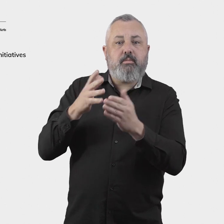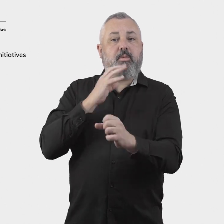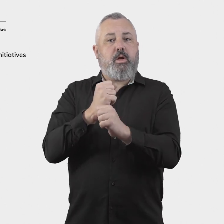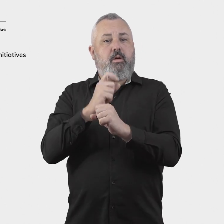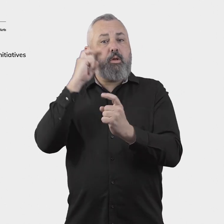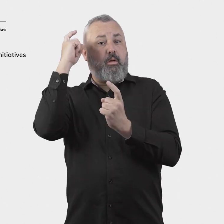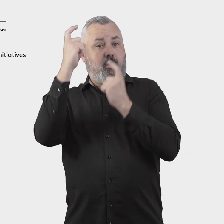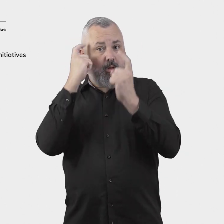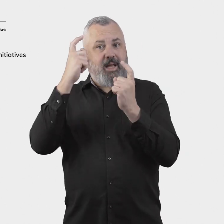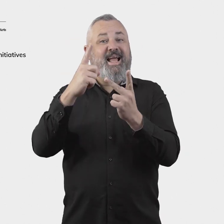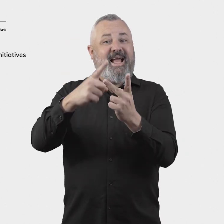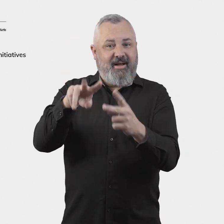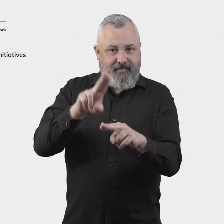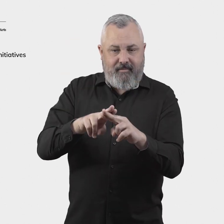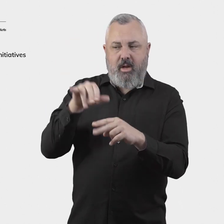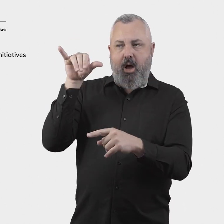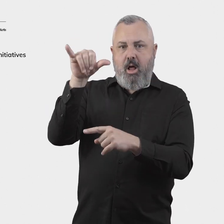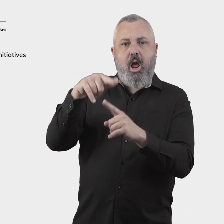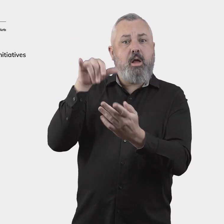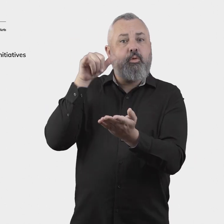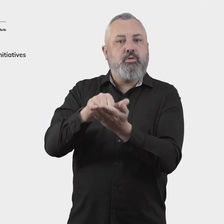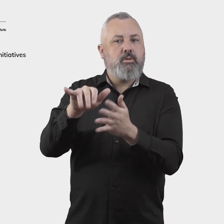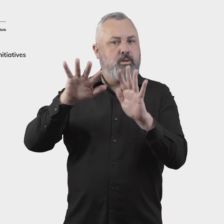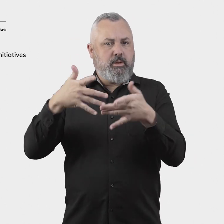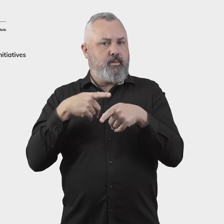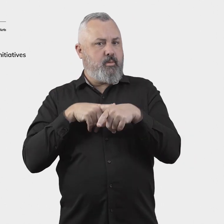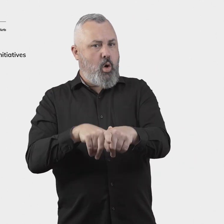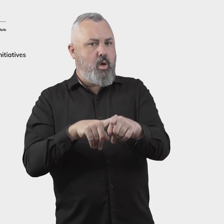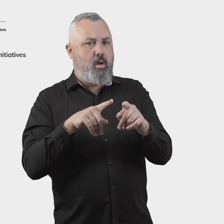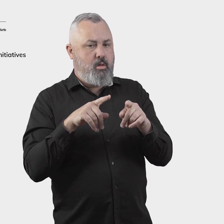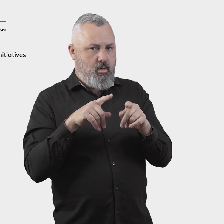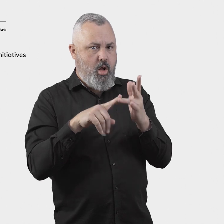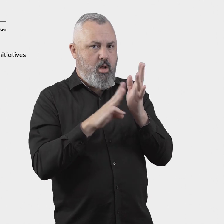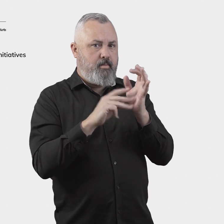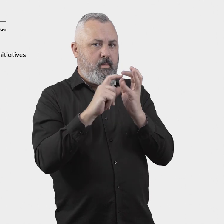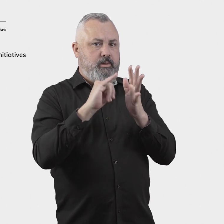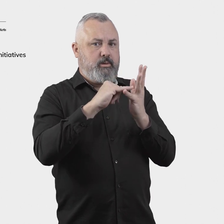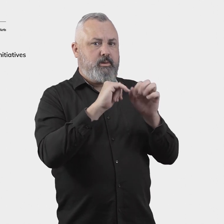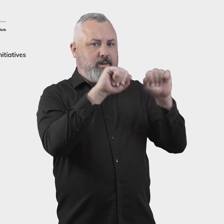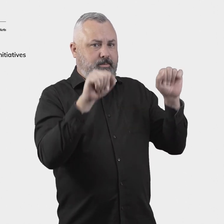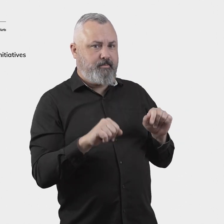noncompliance with the new aviation-specific disability standards, and will consult affected stakeholders on